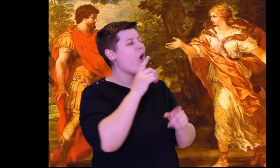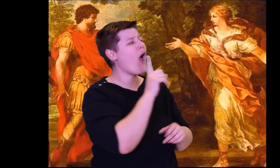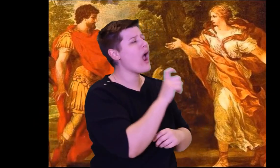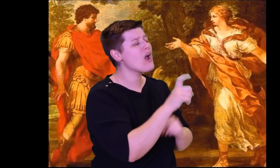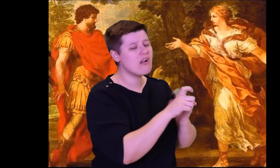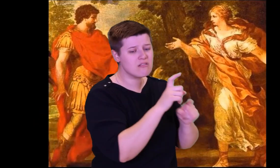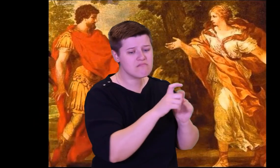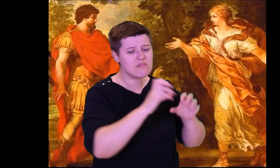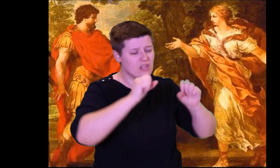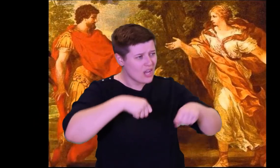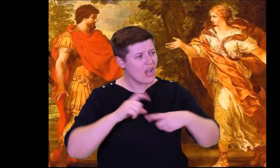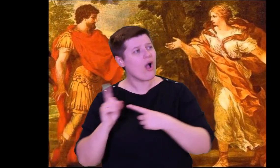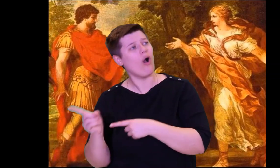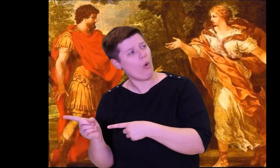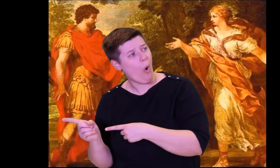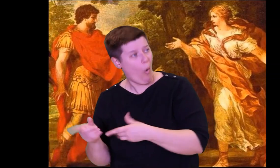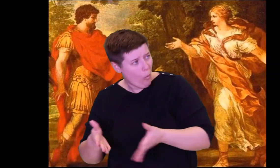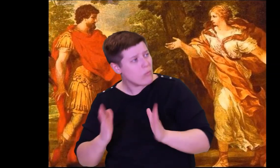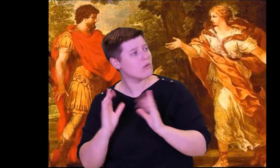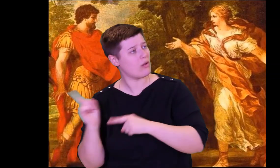Nausicaa took up the whip and reins,